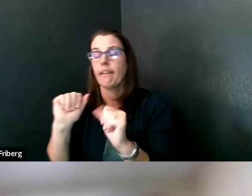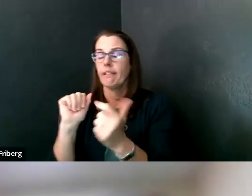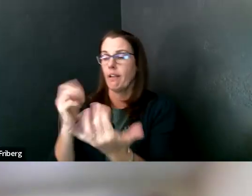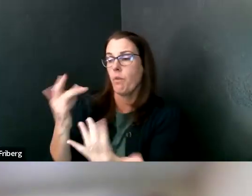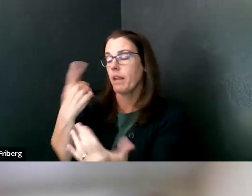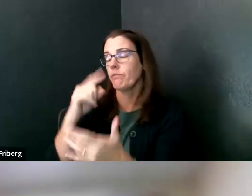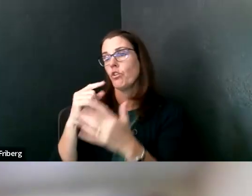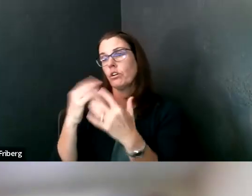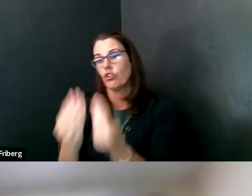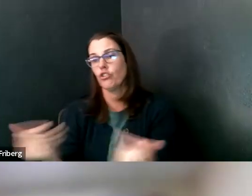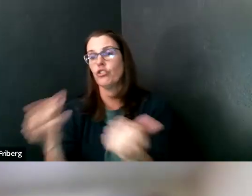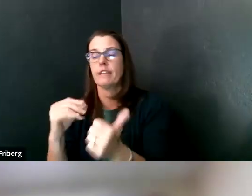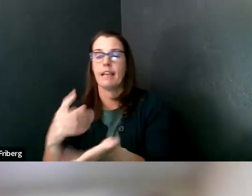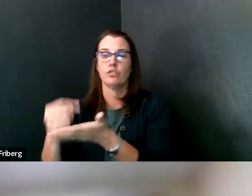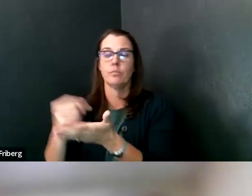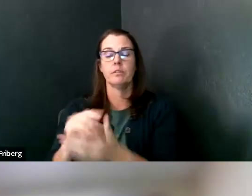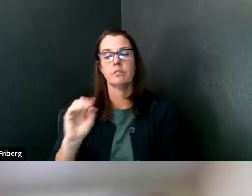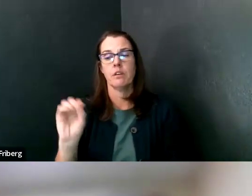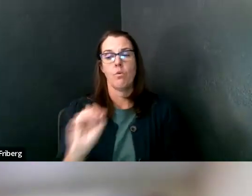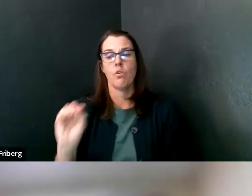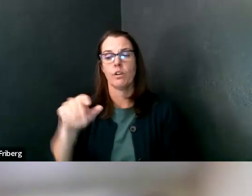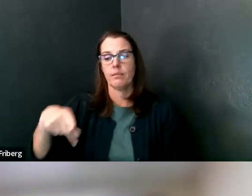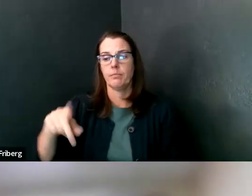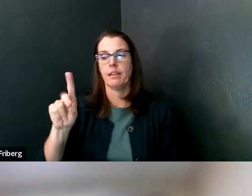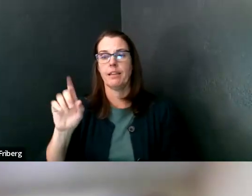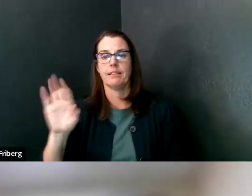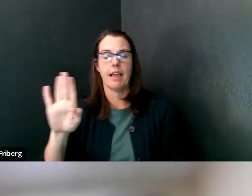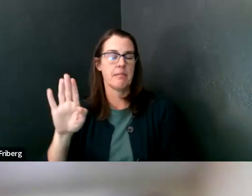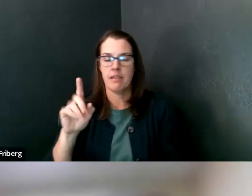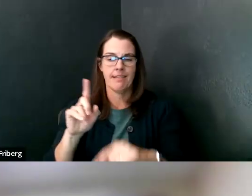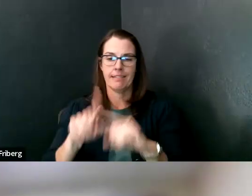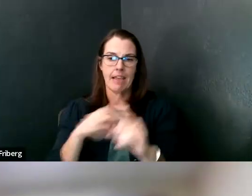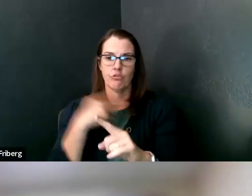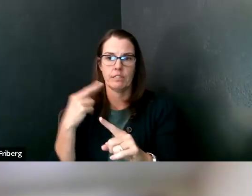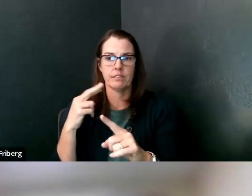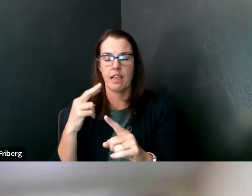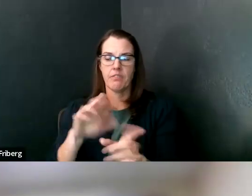The Oregon PDAP cannot risk undermining the important incentives provided at the federal